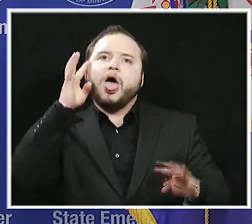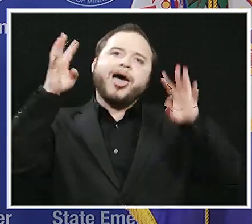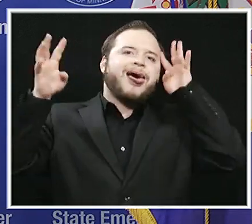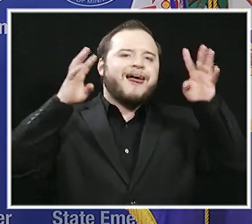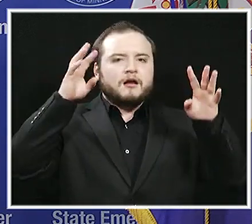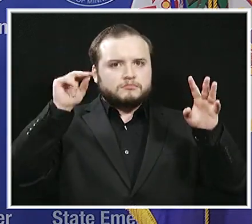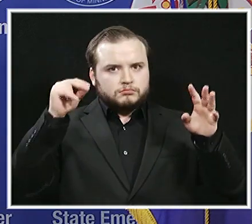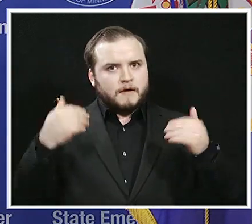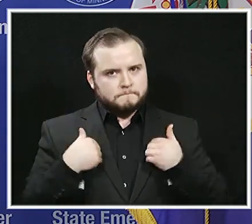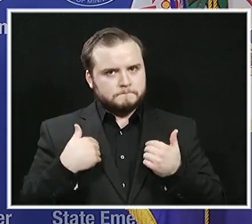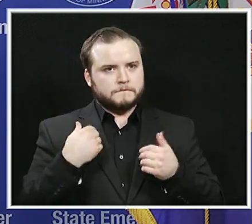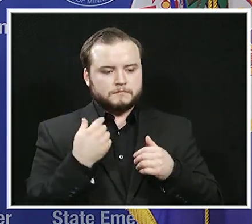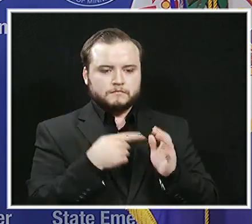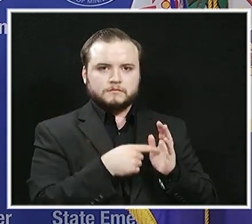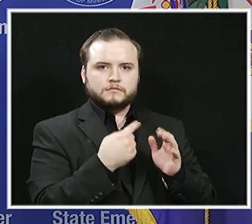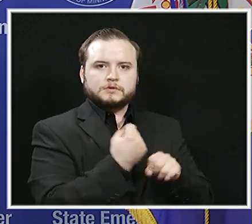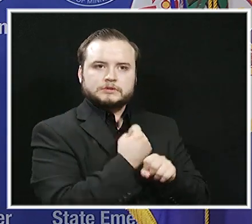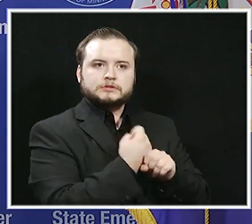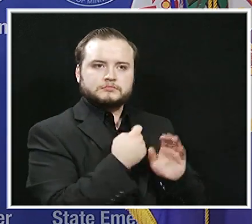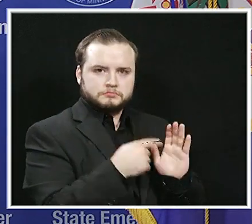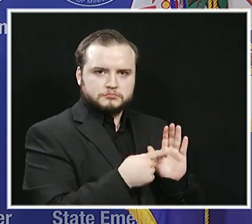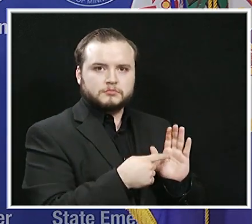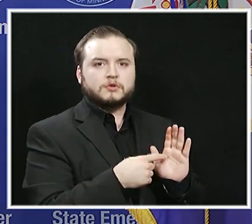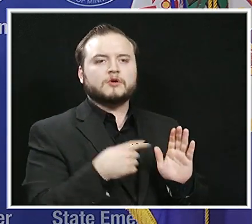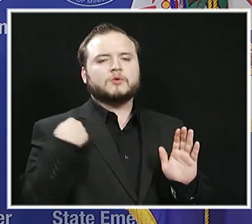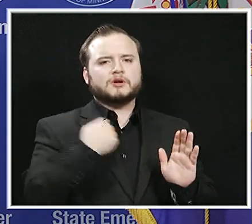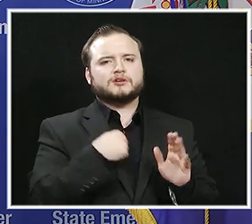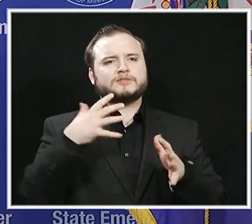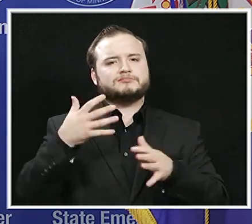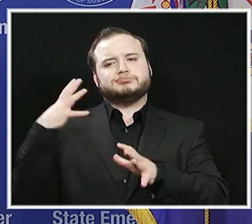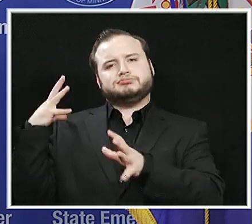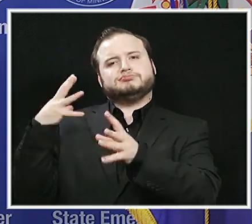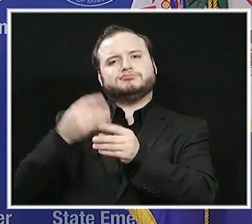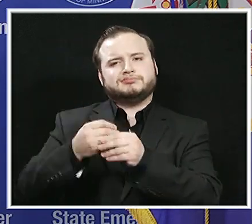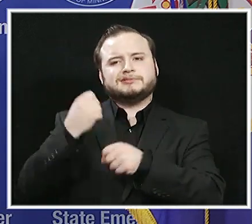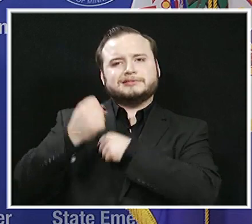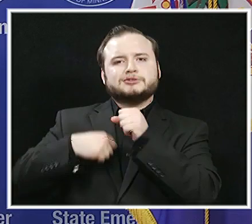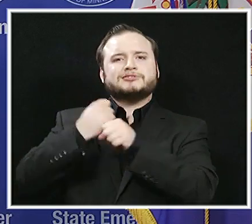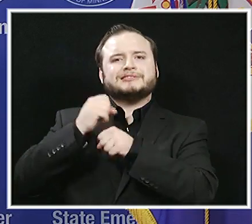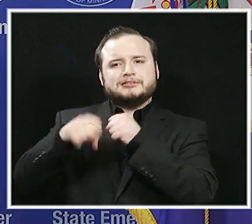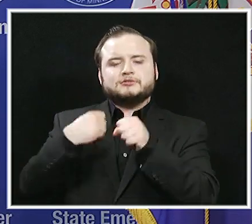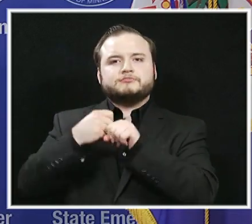not wishful thinking, when this is all over I think there's going to be, this will be done for decades